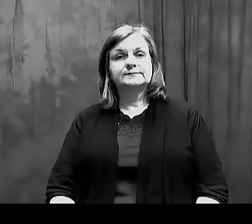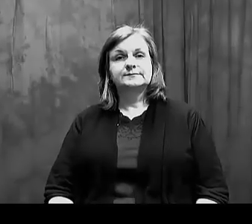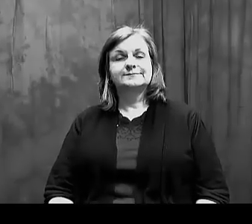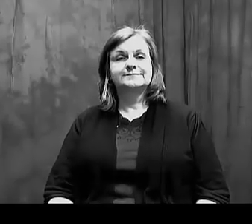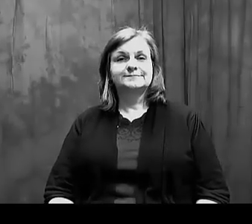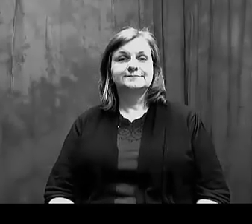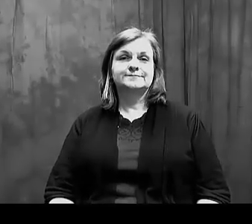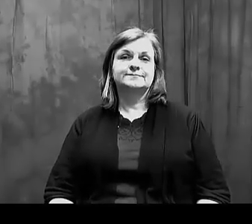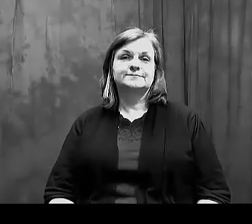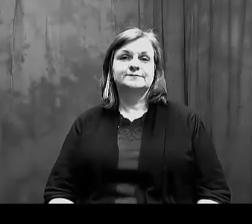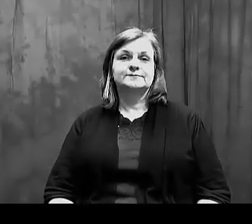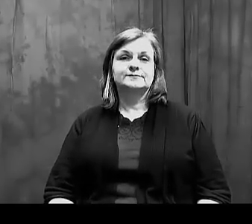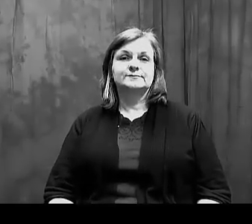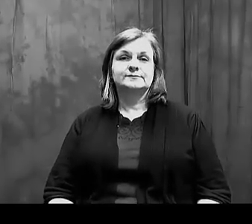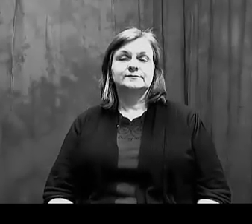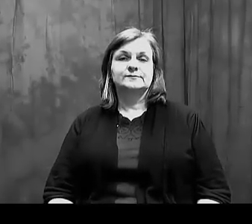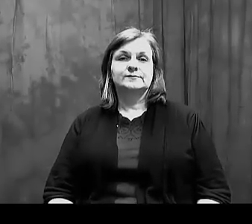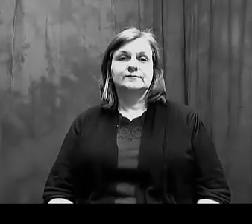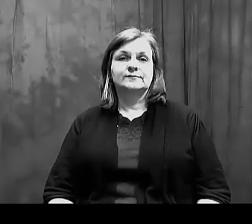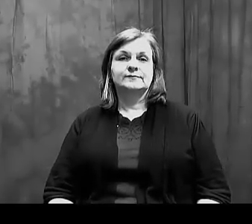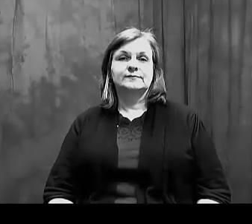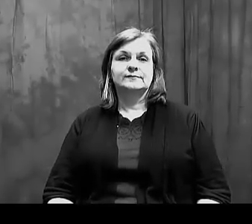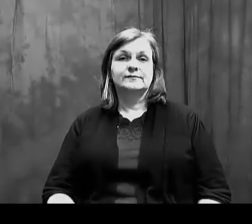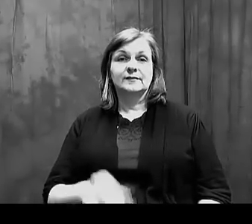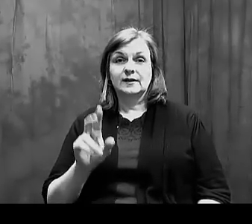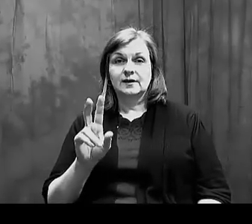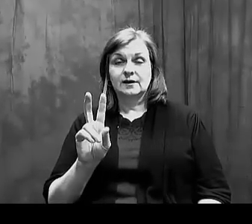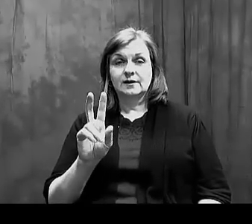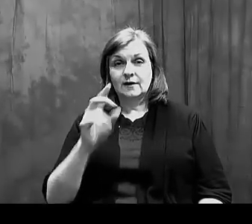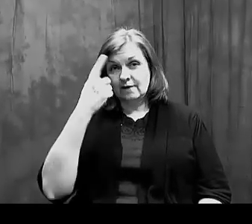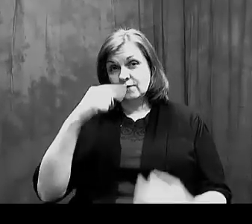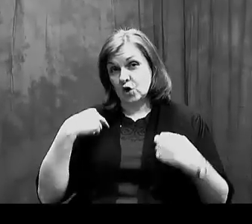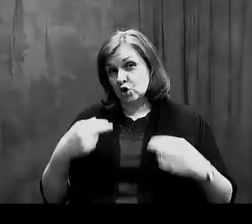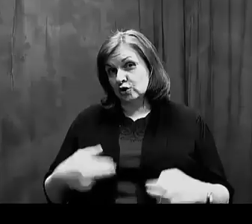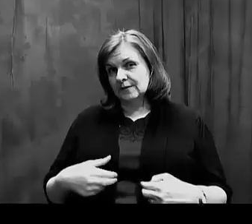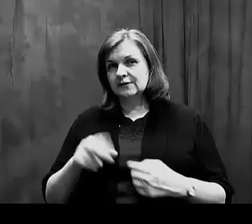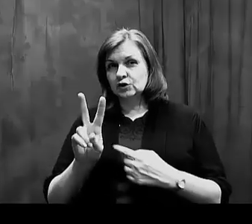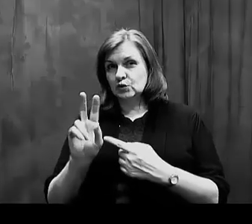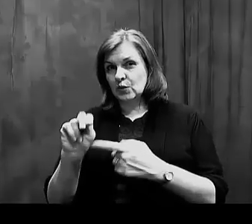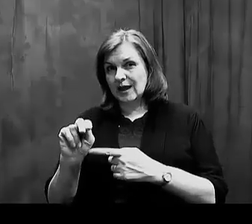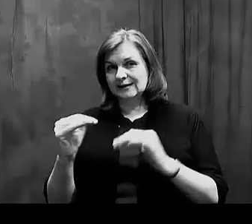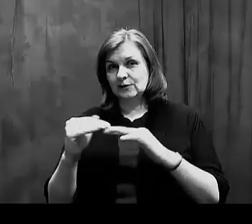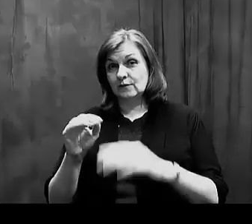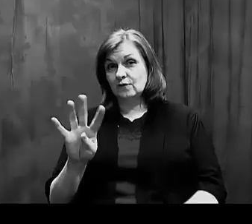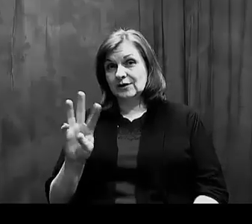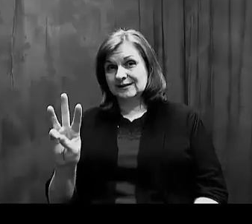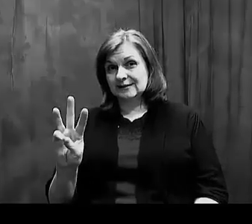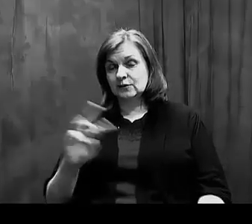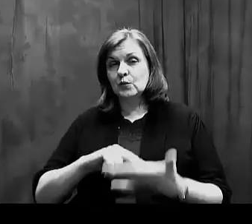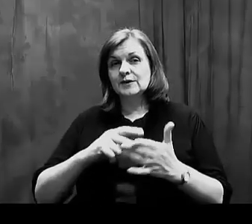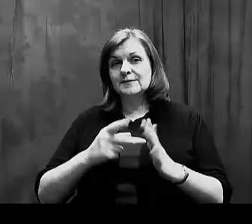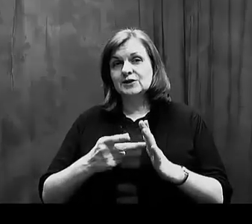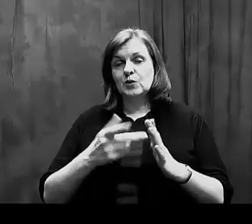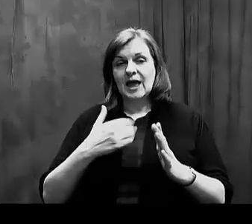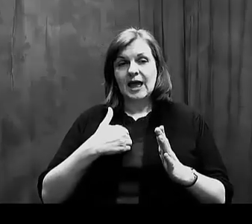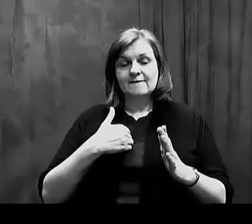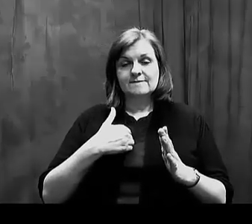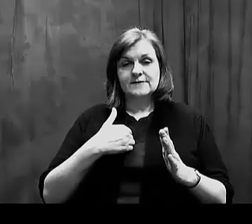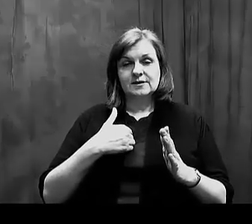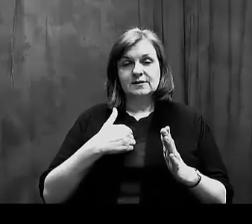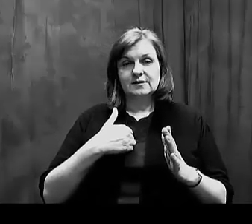2n refers to chromosome copy